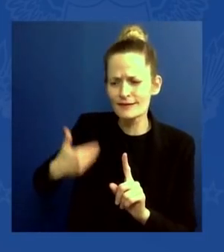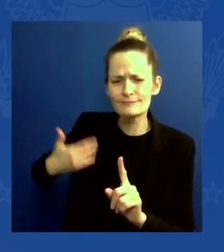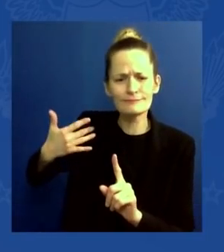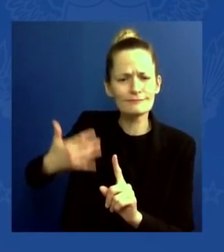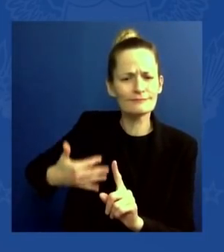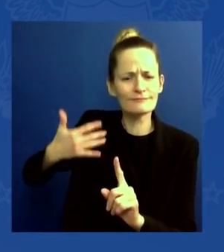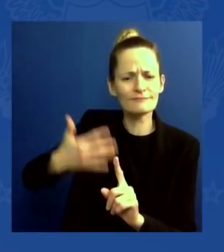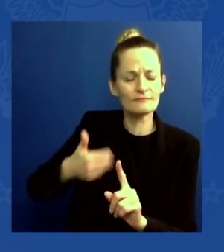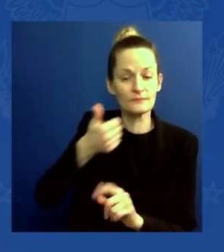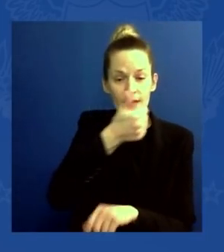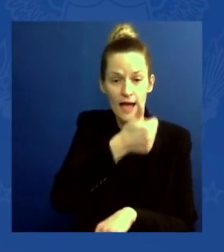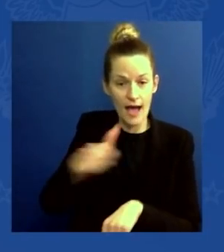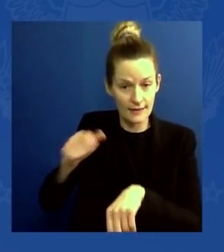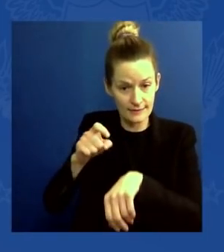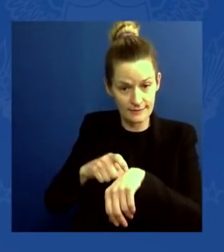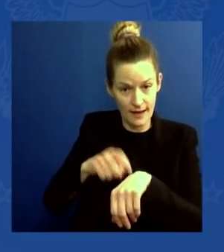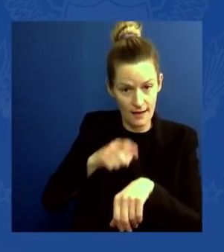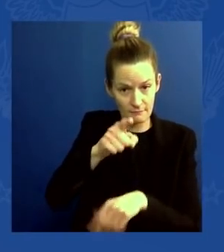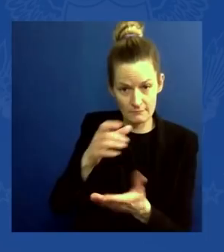ever, ever, ever, ever let their country down.